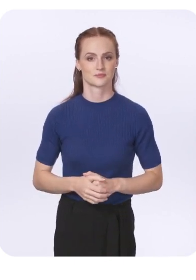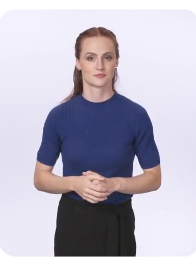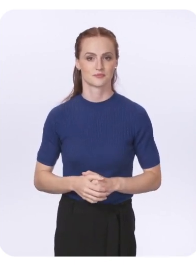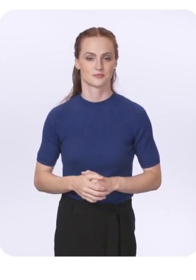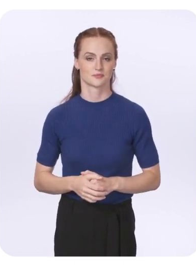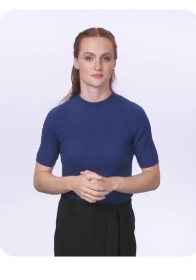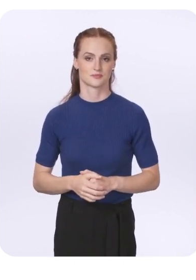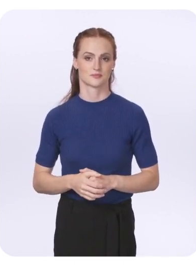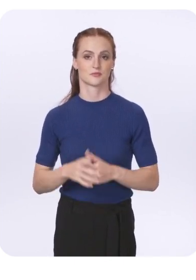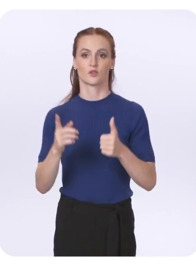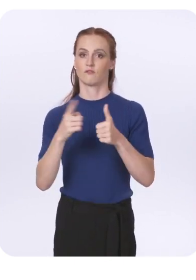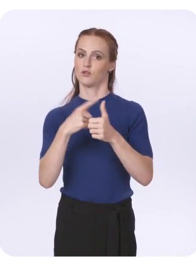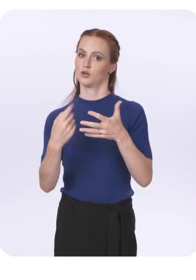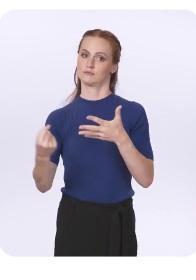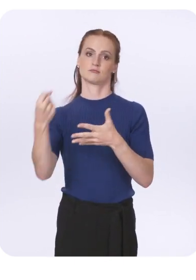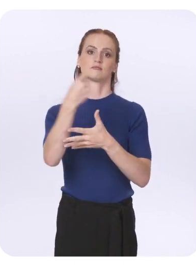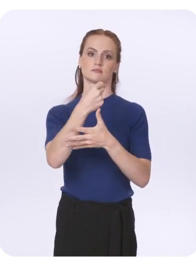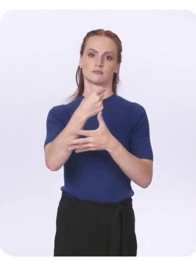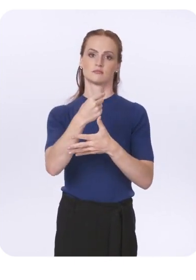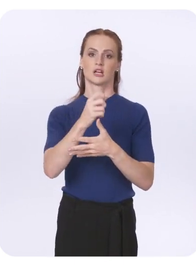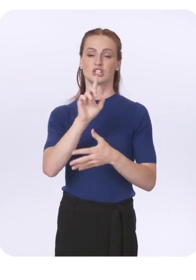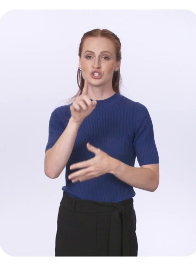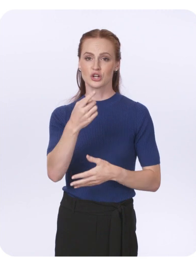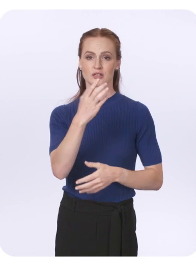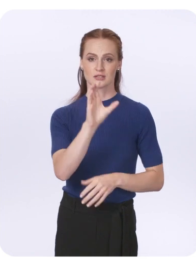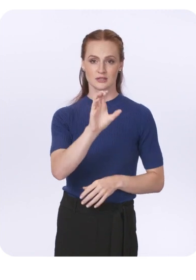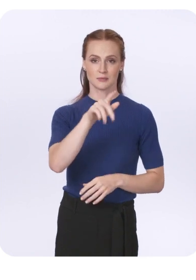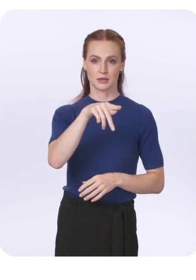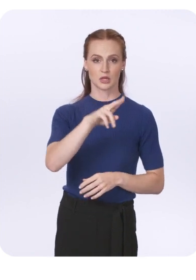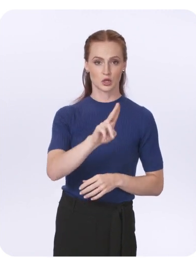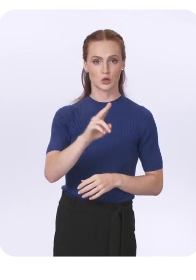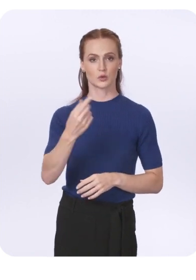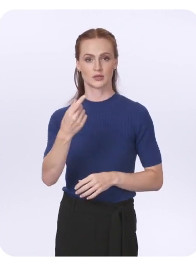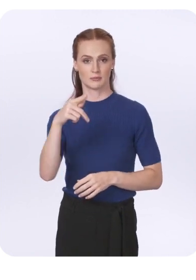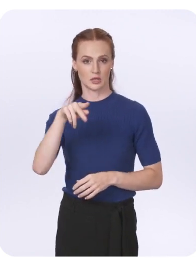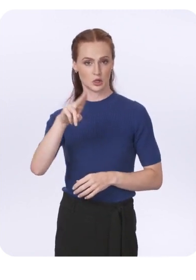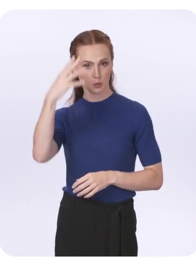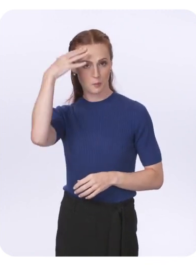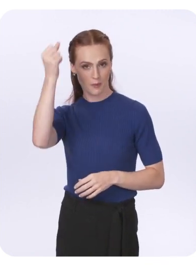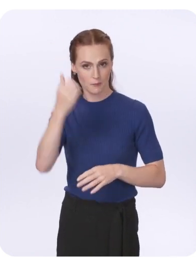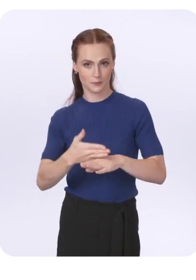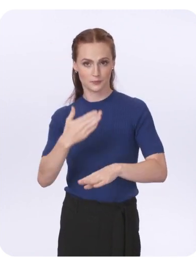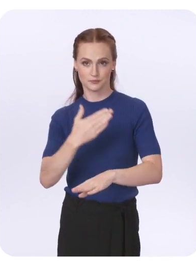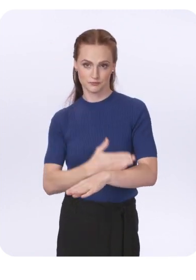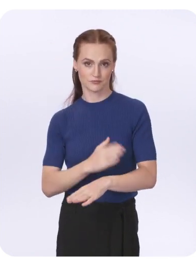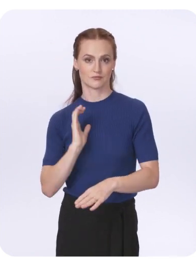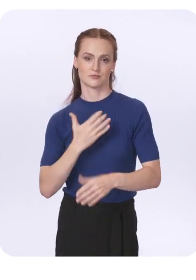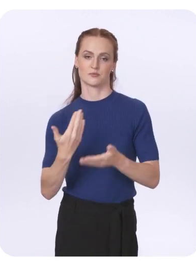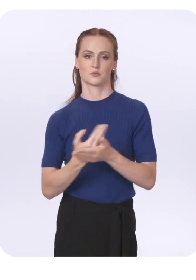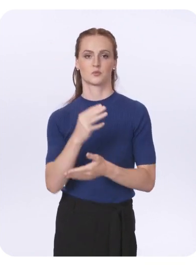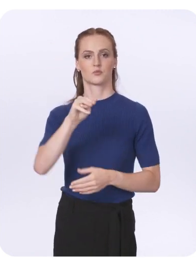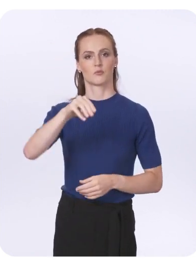First is the big one, which is just the CPU, GPU and memory improvements that our new Meta Quest 3 has to offer.